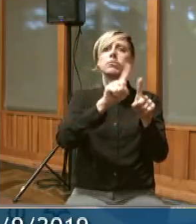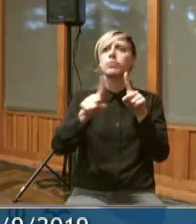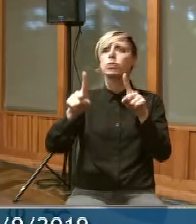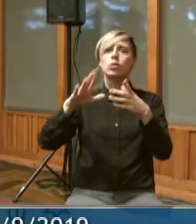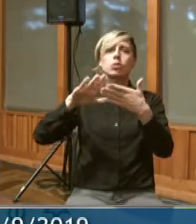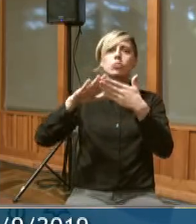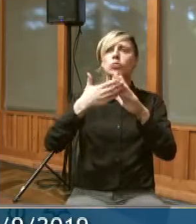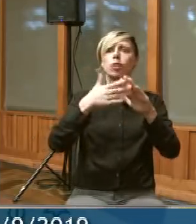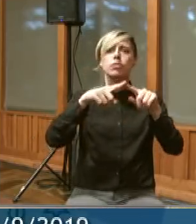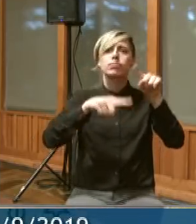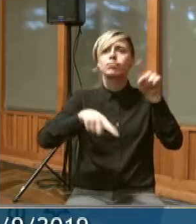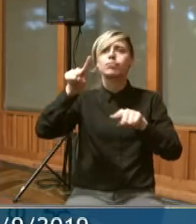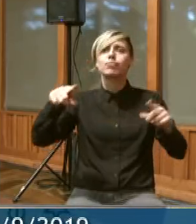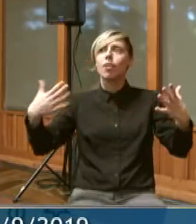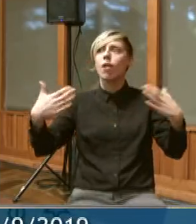SAY IS THAT THIS ISSUE IS ABSOLUTELY THE PERFECT EXAMPLE